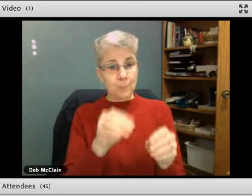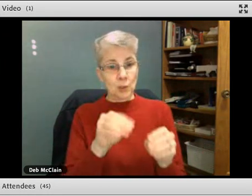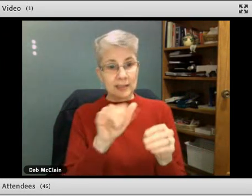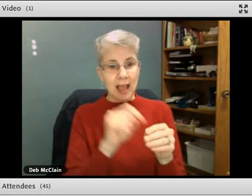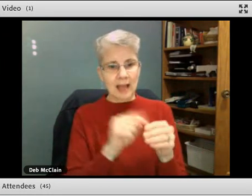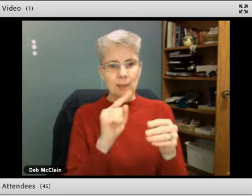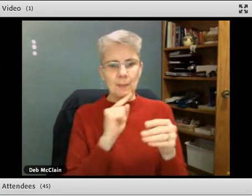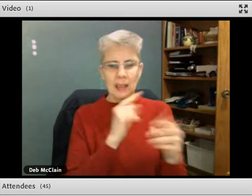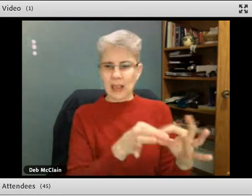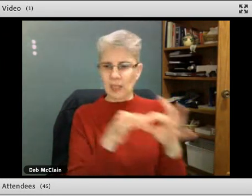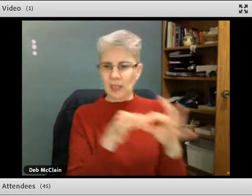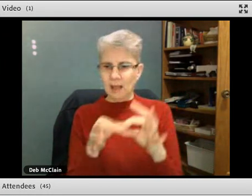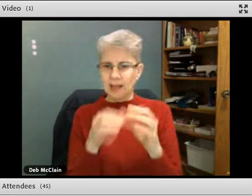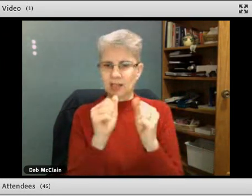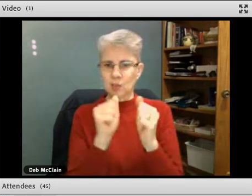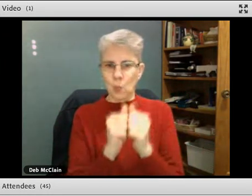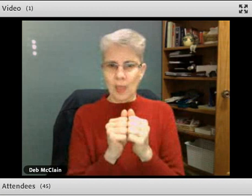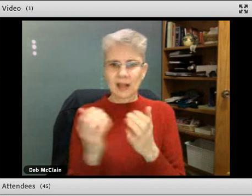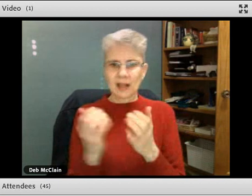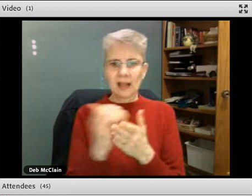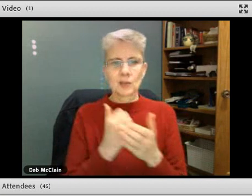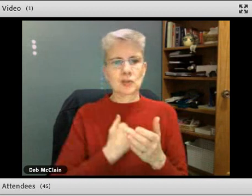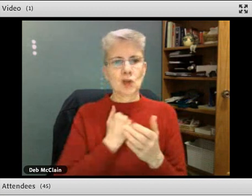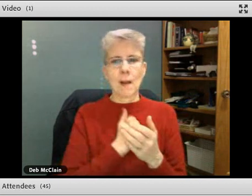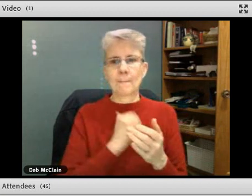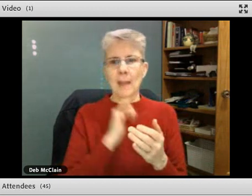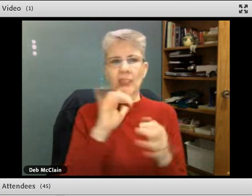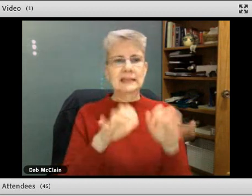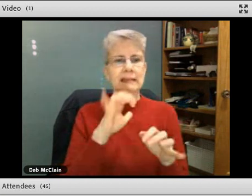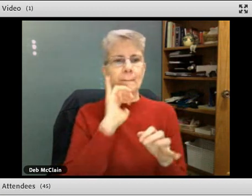I'm sorry about that typo. I noticed that a little bit earlier today.